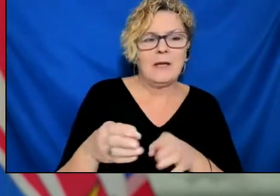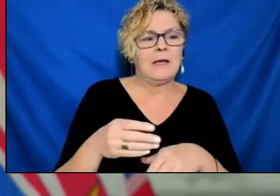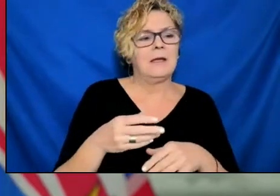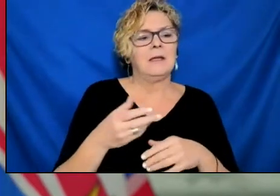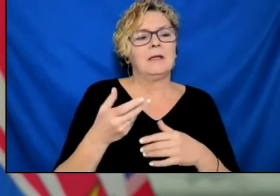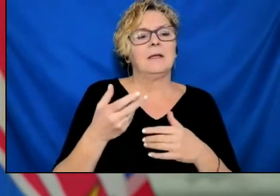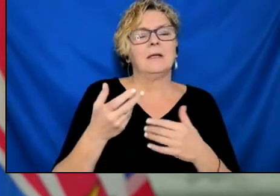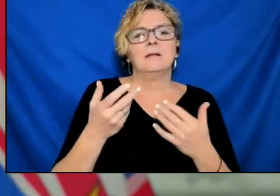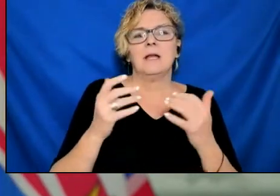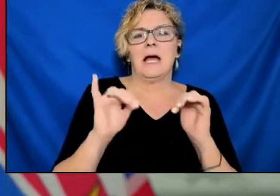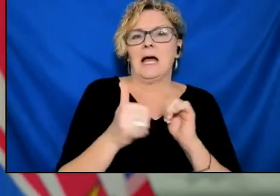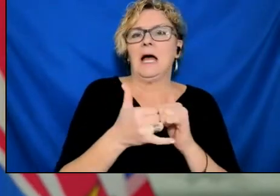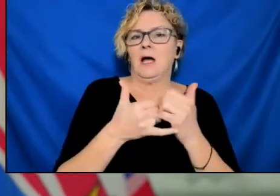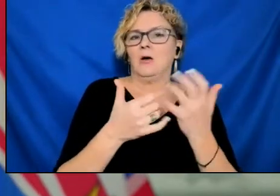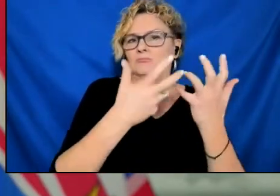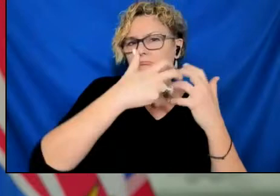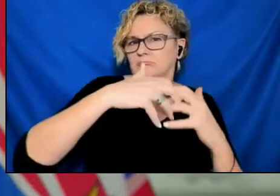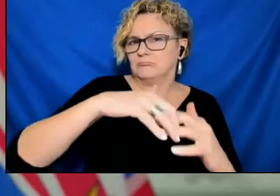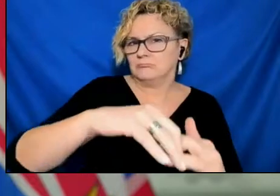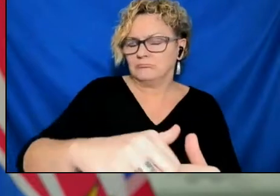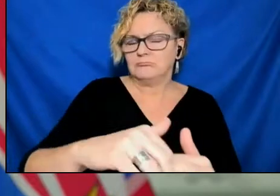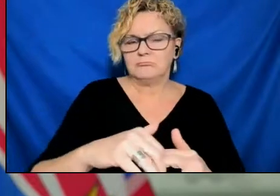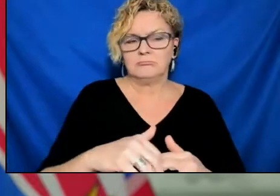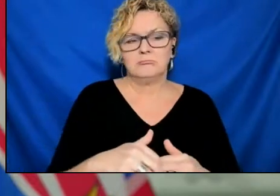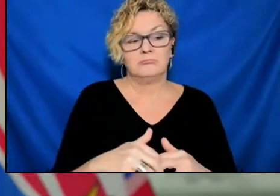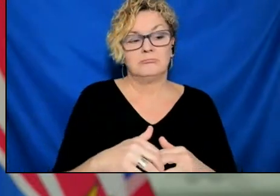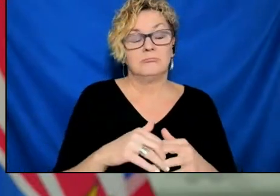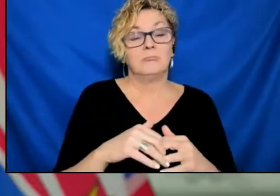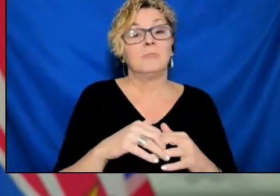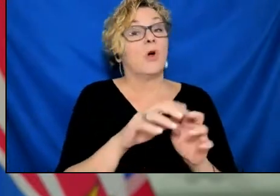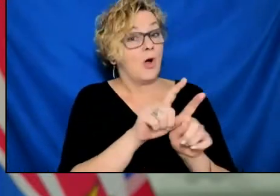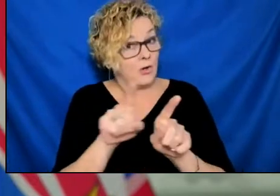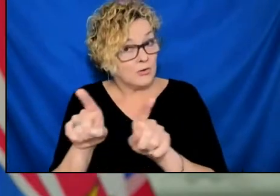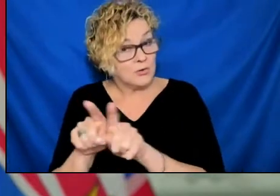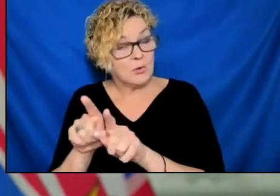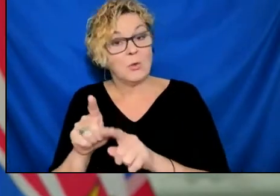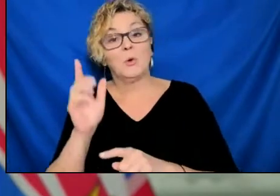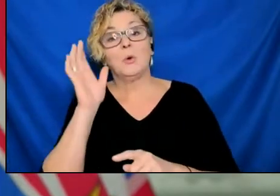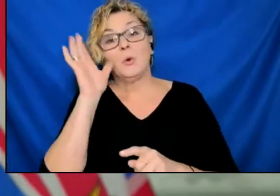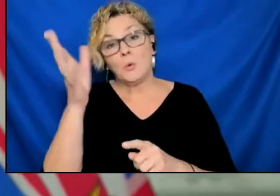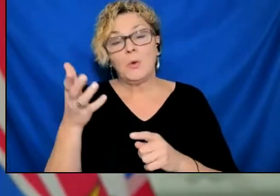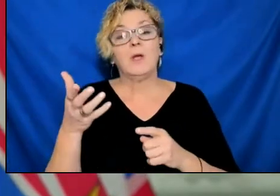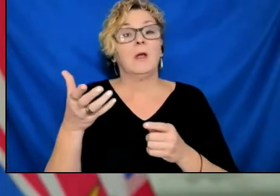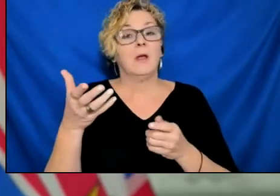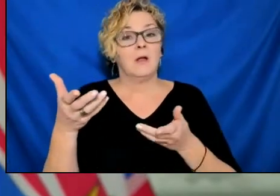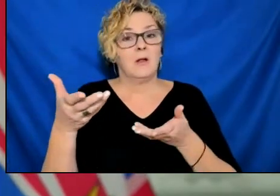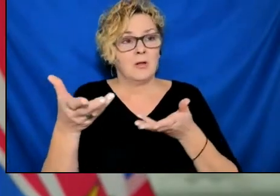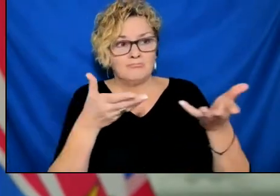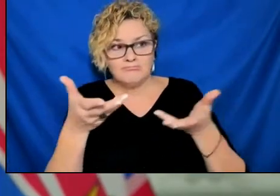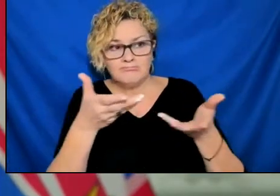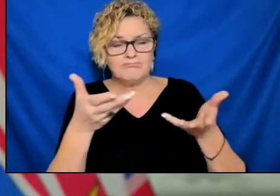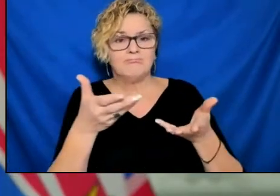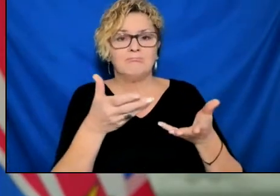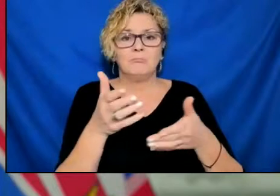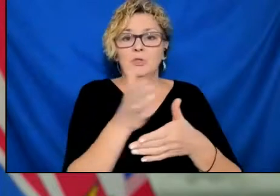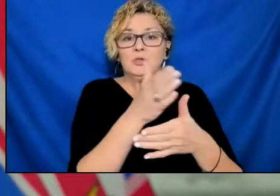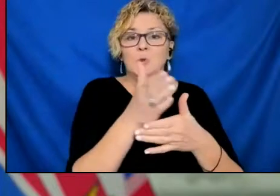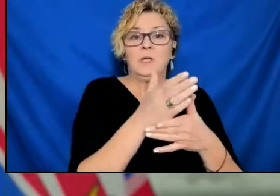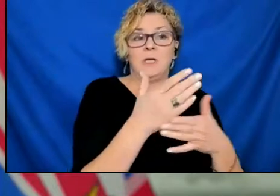can continue to safely have classes, to address absenteeism, and program continuity. We'll also be working very